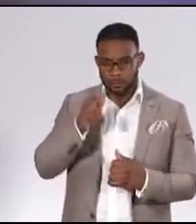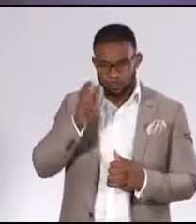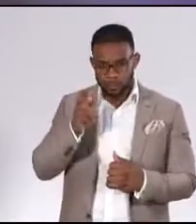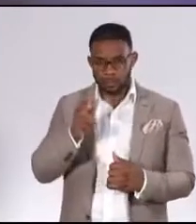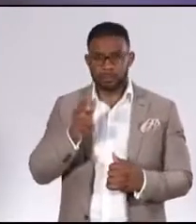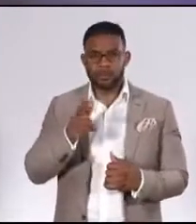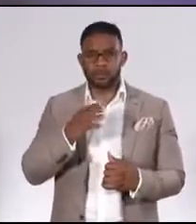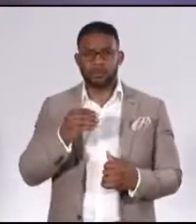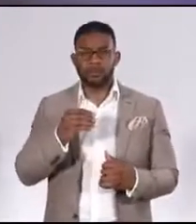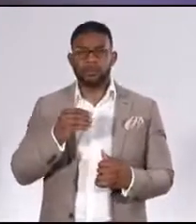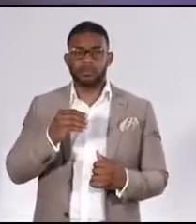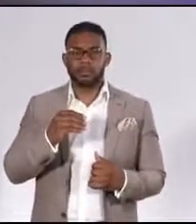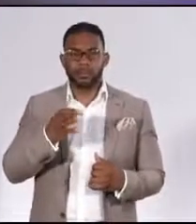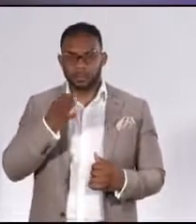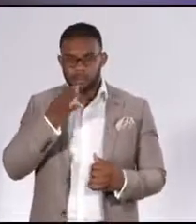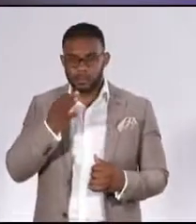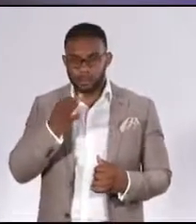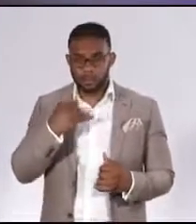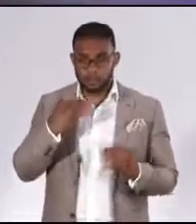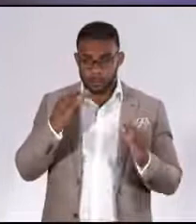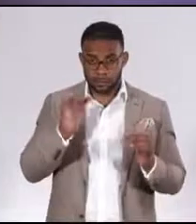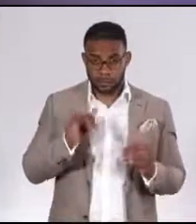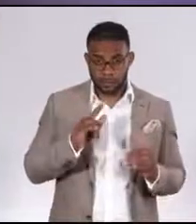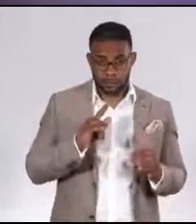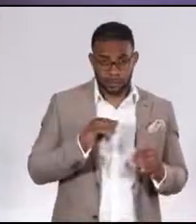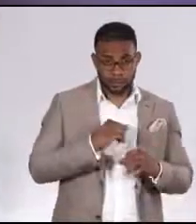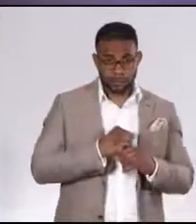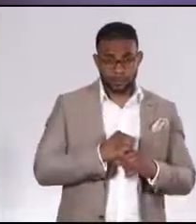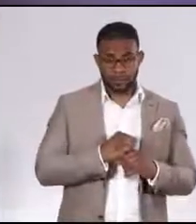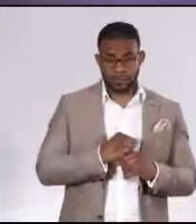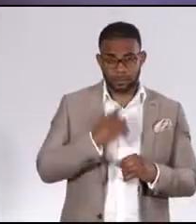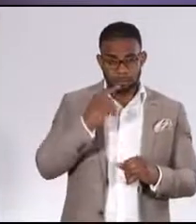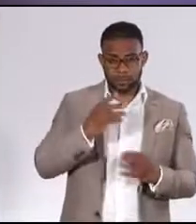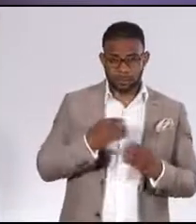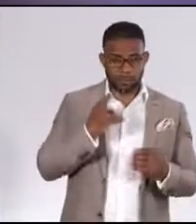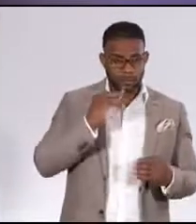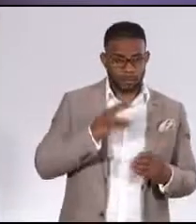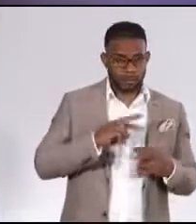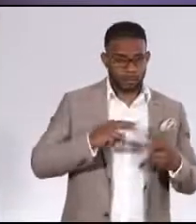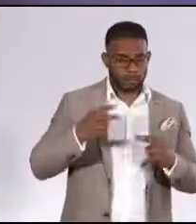and Eventually I hope that there's cures for genetic hearing loss when identified.